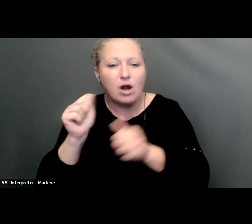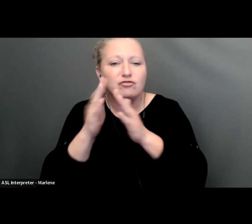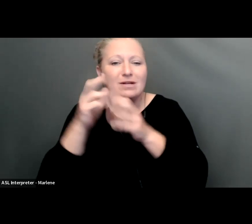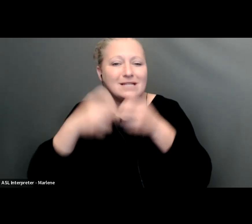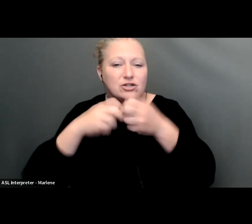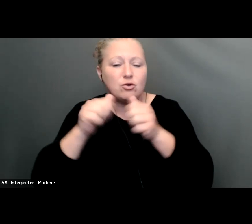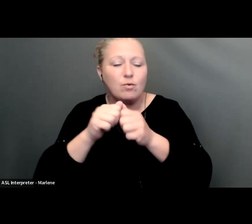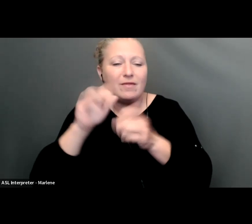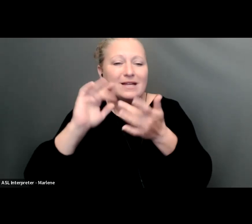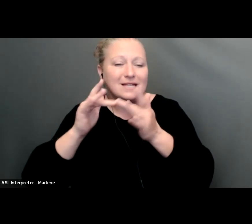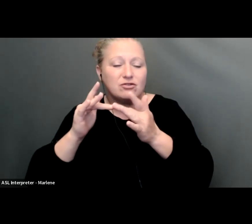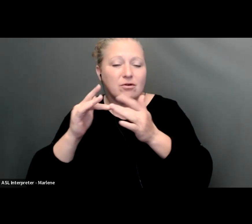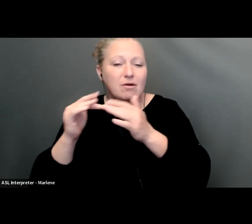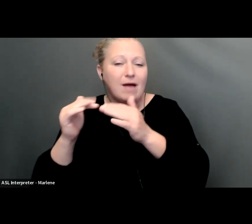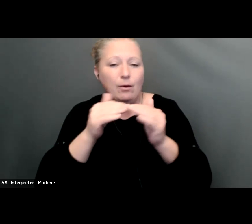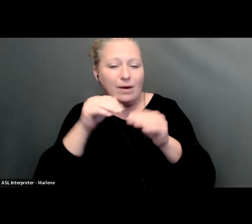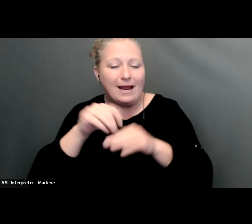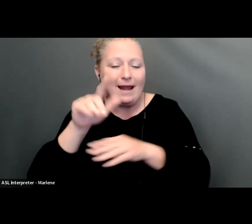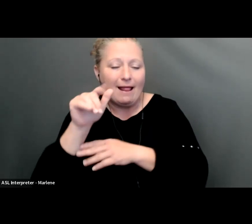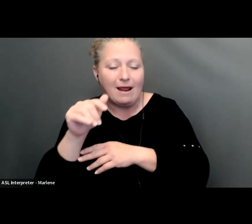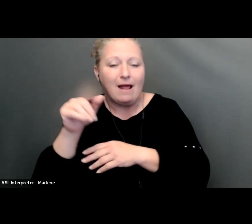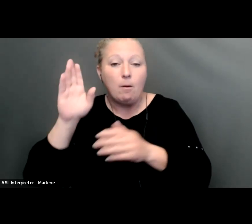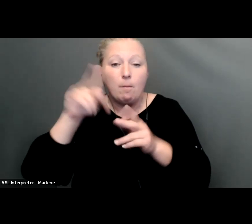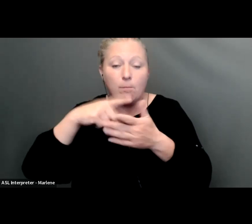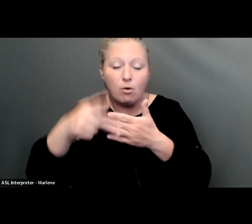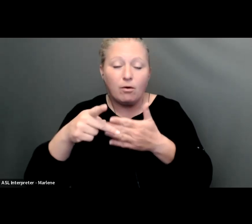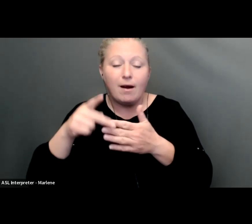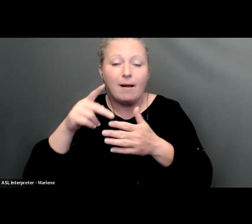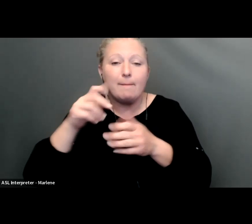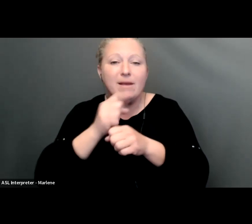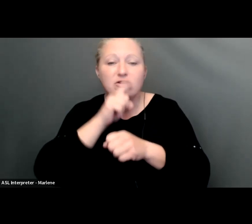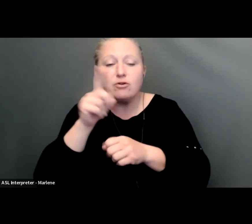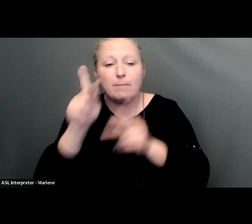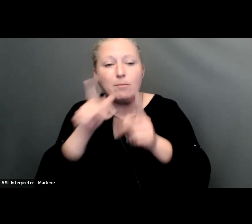equity in the city of LA. This program is centered around ensuring angelinos have fast reliable and